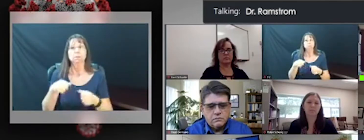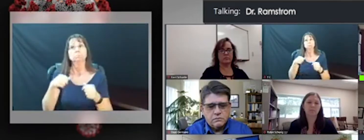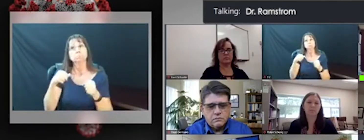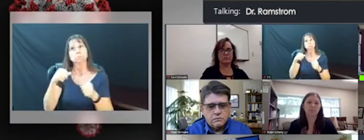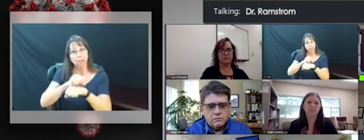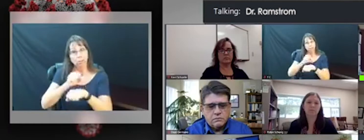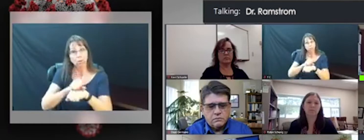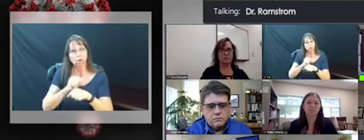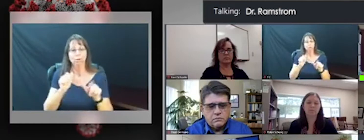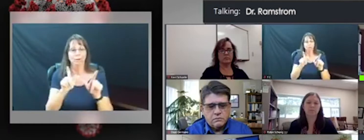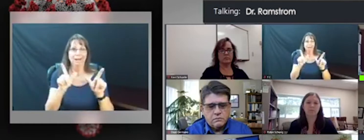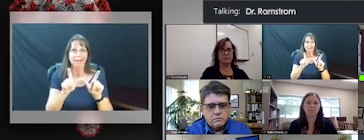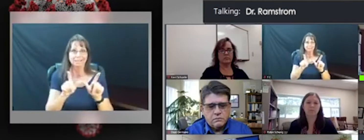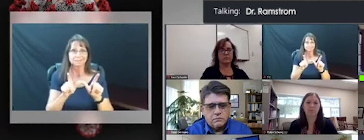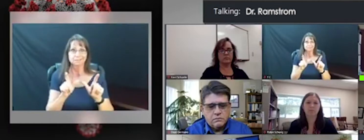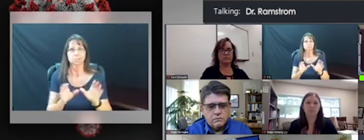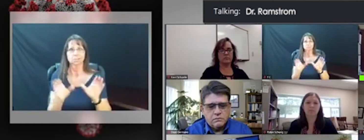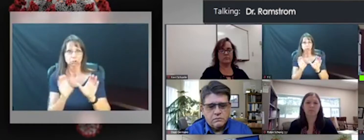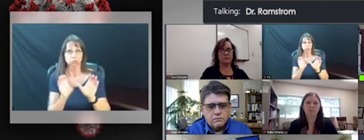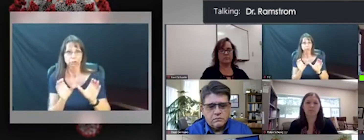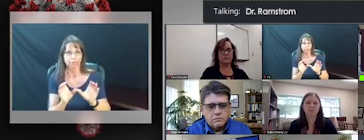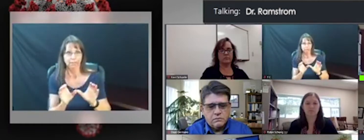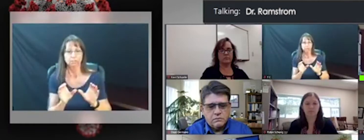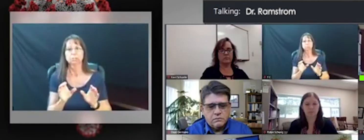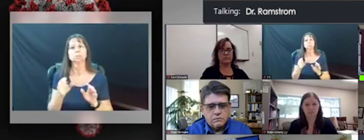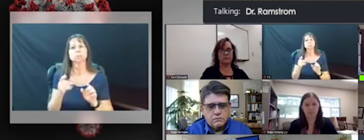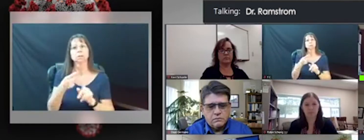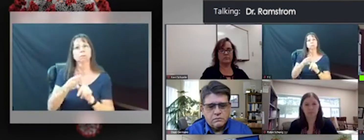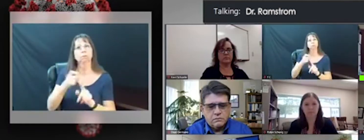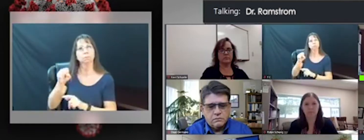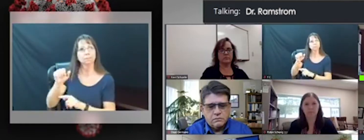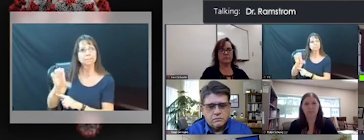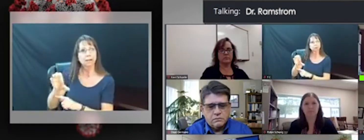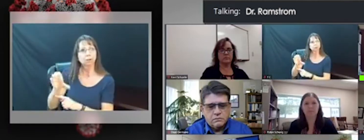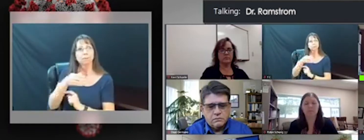office in Sacramento, as well as their district office in Chico. We've been working with both